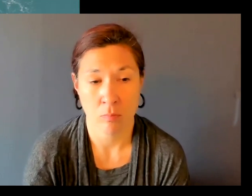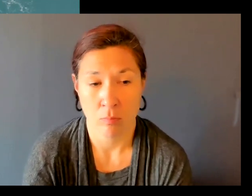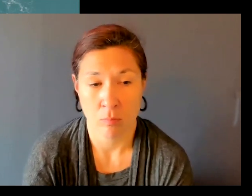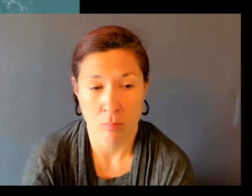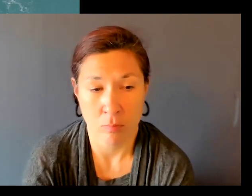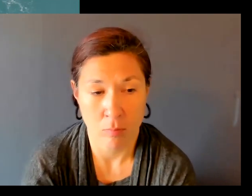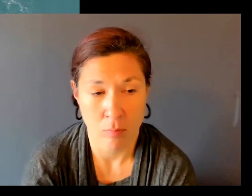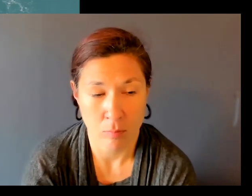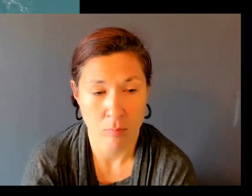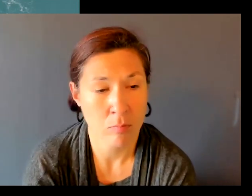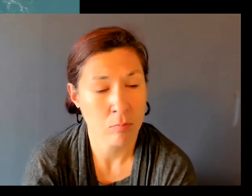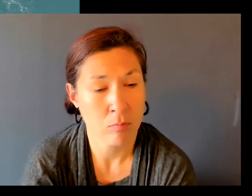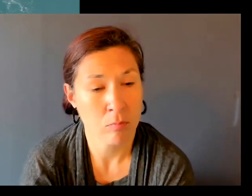So, I hope that, uhm, you will take into account light pollution as you are thinking about how to best address biodiversity, and I'm really pleased that you are addressing this. Thank you.